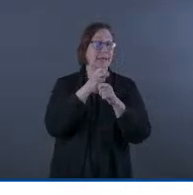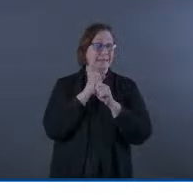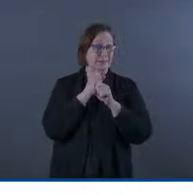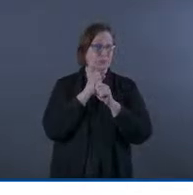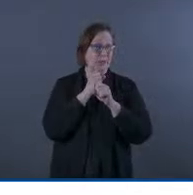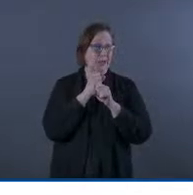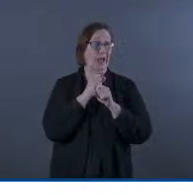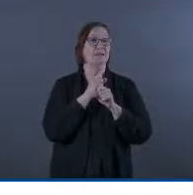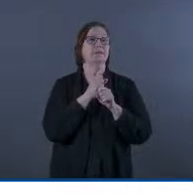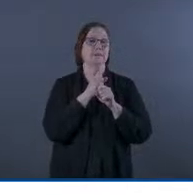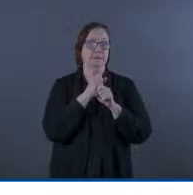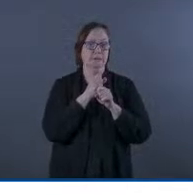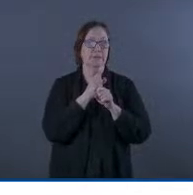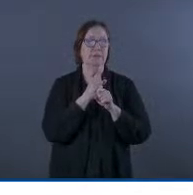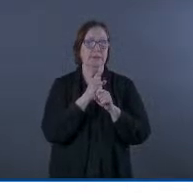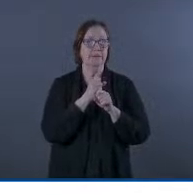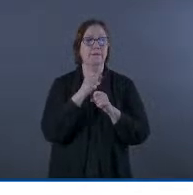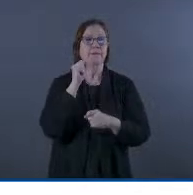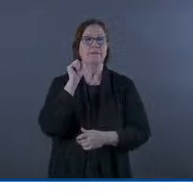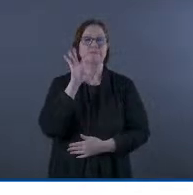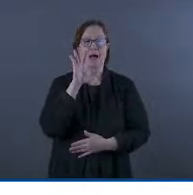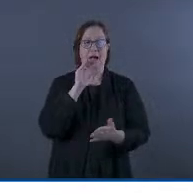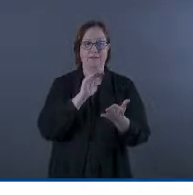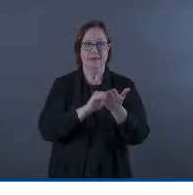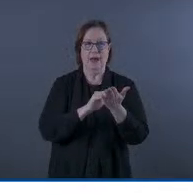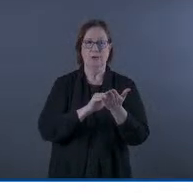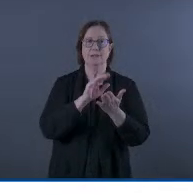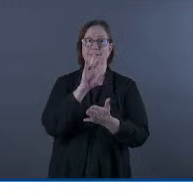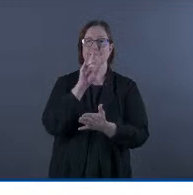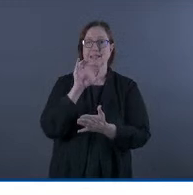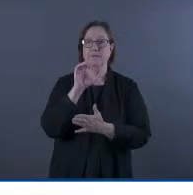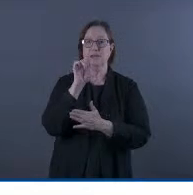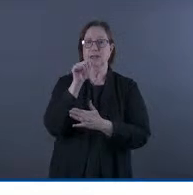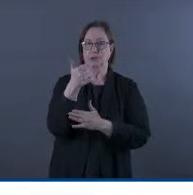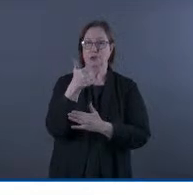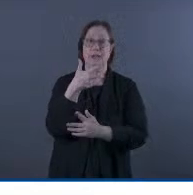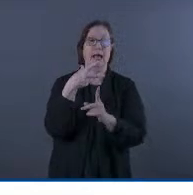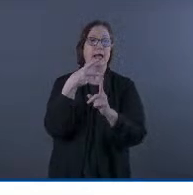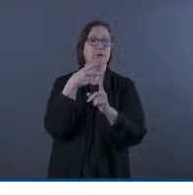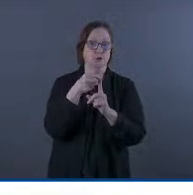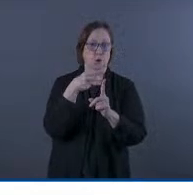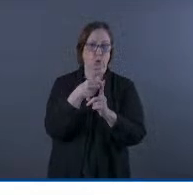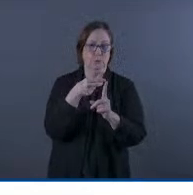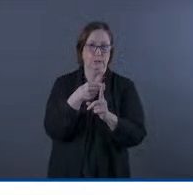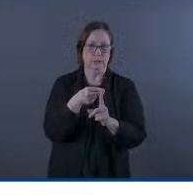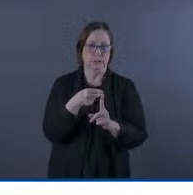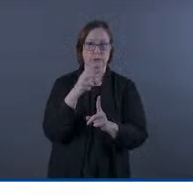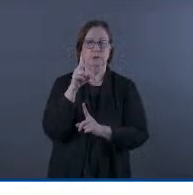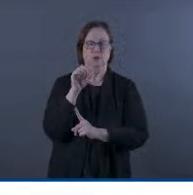through the Washington State Department of Health. We do not anticipate receiving federal doses